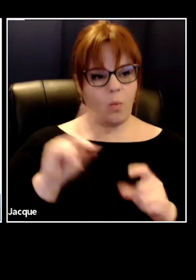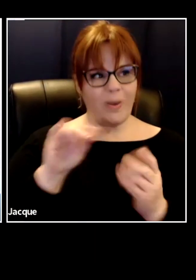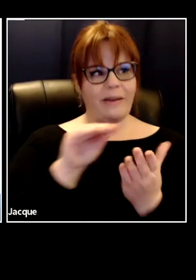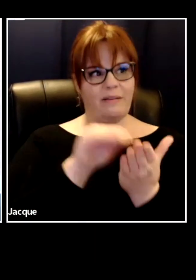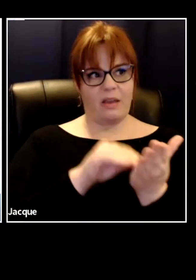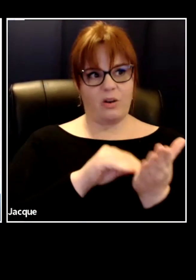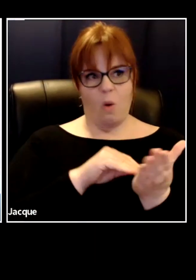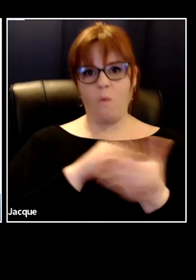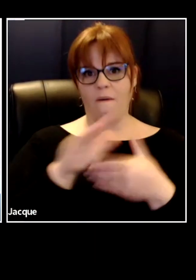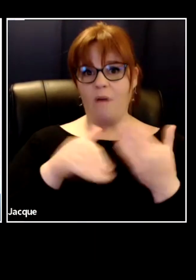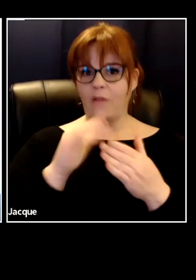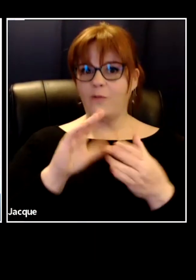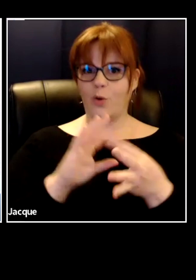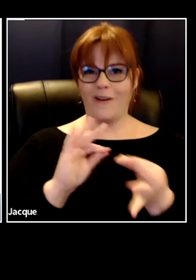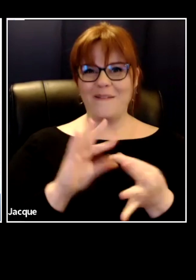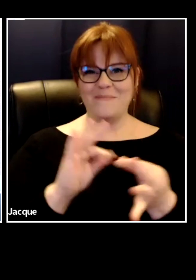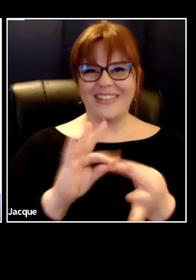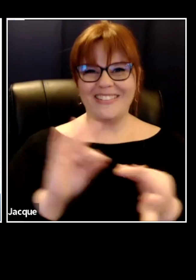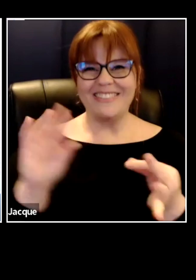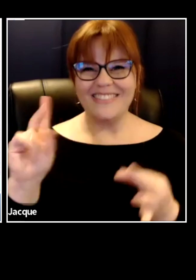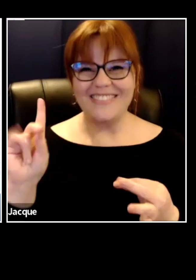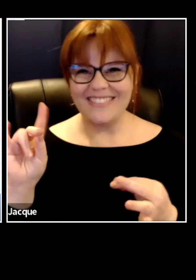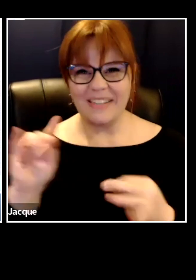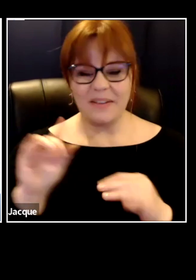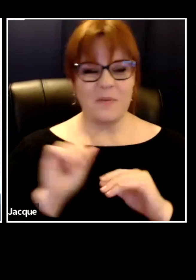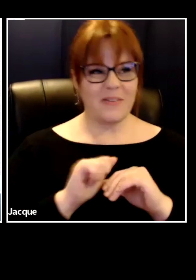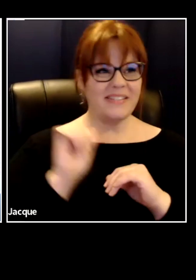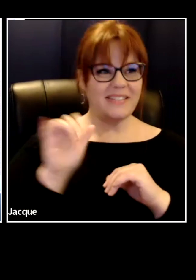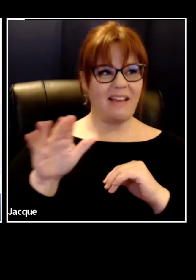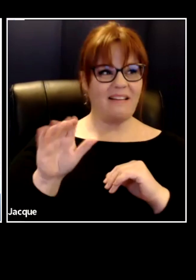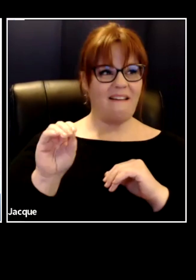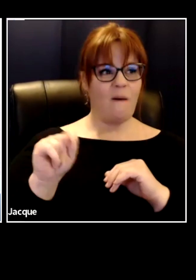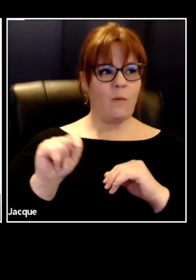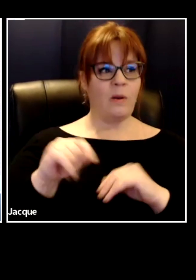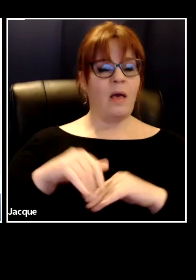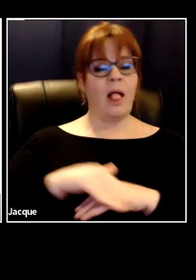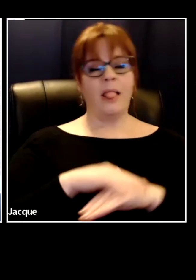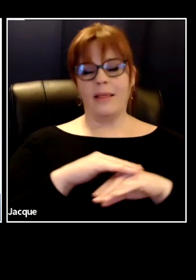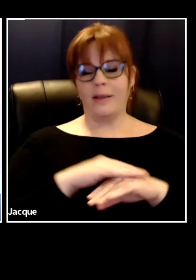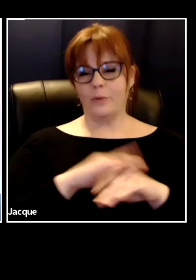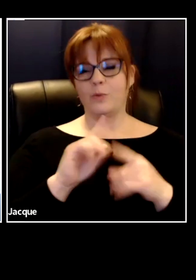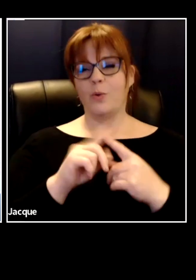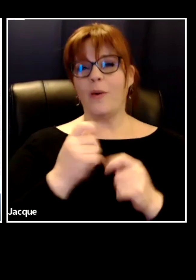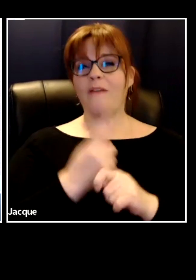comments and uh we'll we'll send out to at least to everyone who registered. The